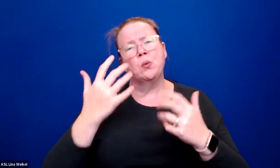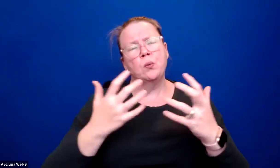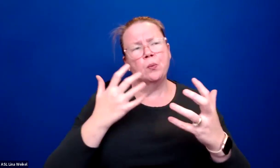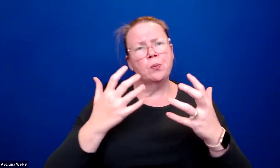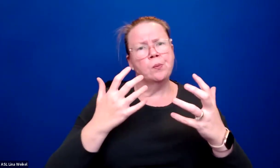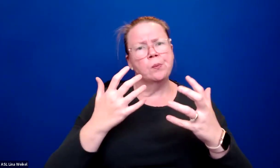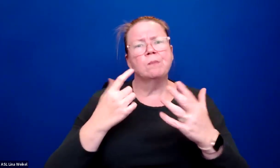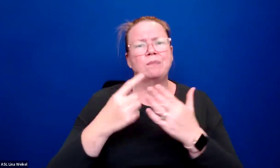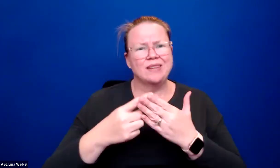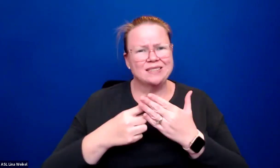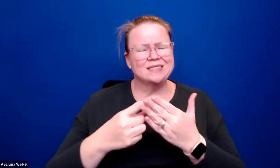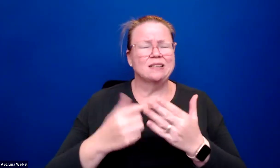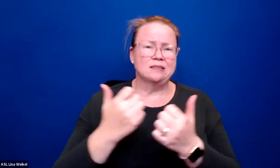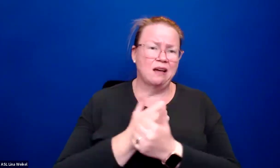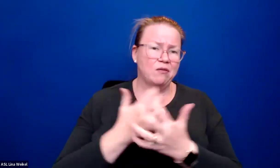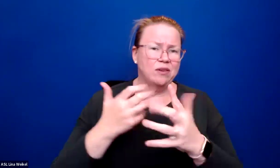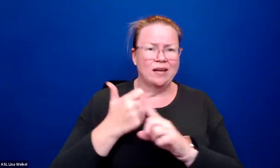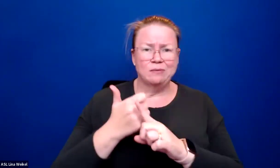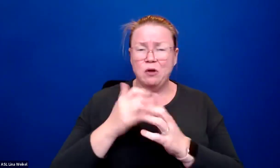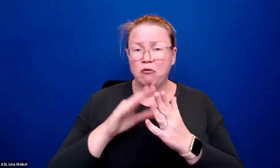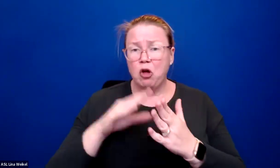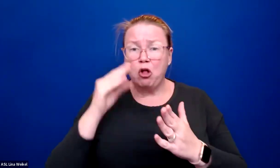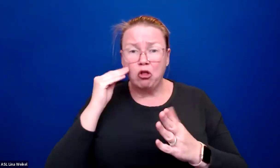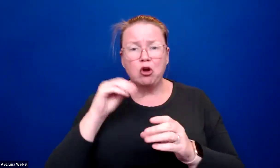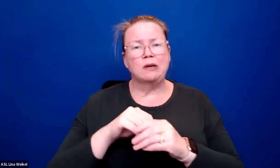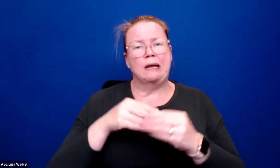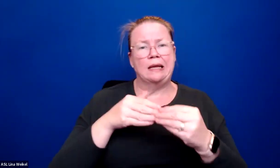Elissa w/ APRIL: discuss everything that they learned in lead on and